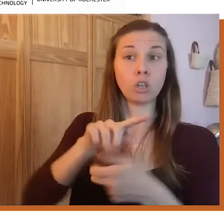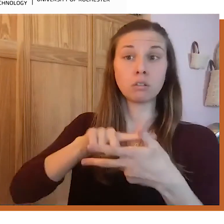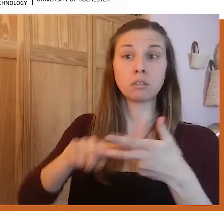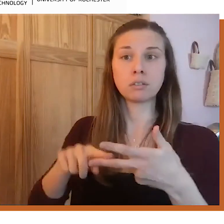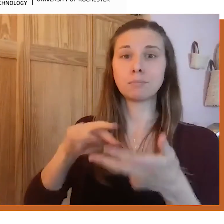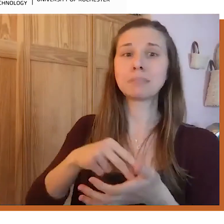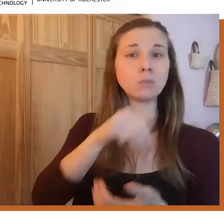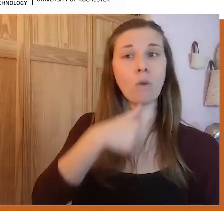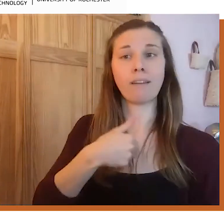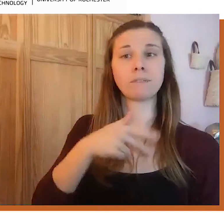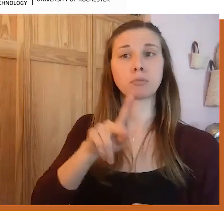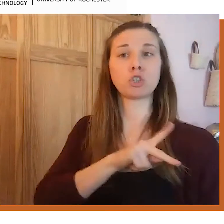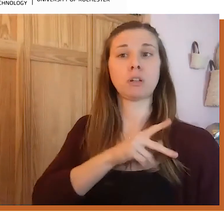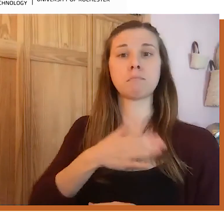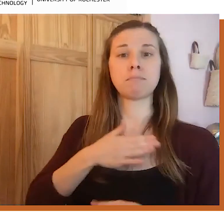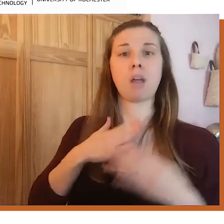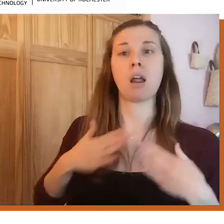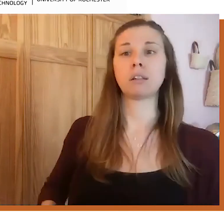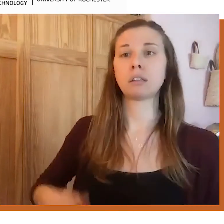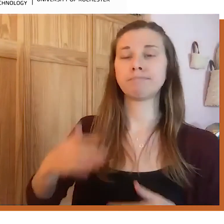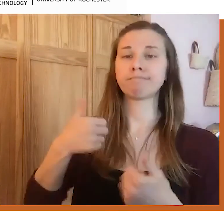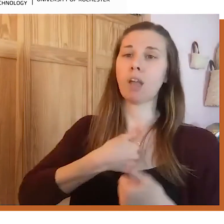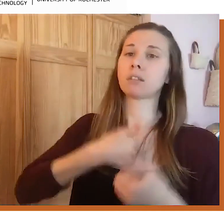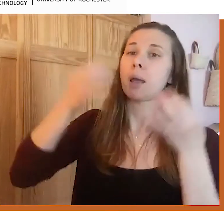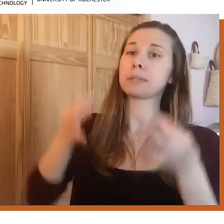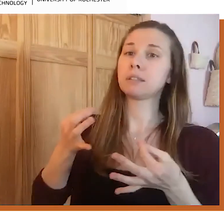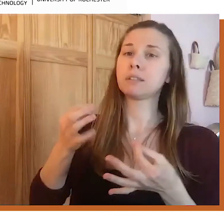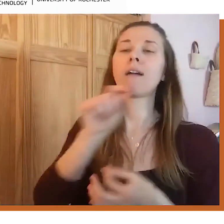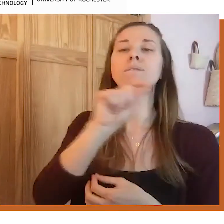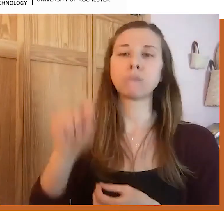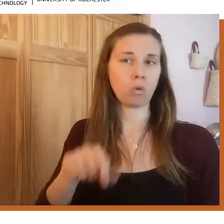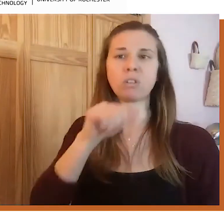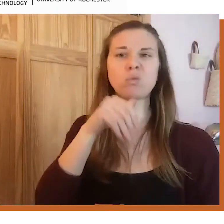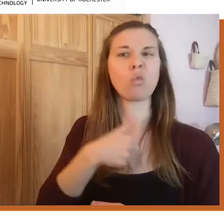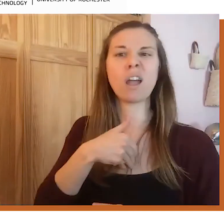so without these 3 things, when they're lacking these 3 things, they don't feel they have personal autonomy,